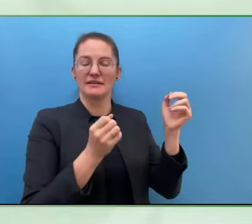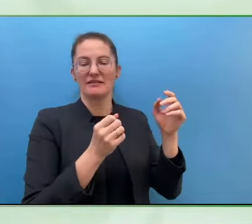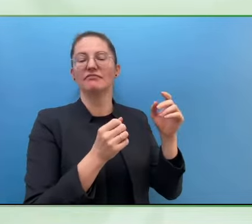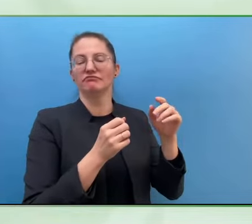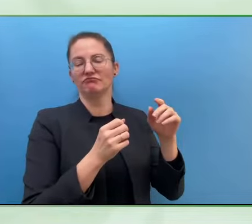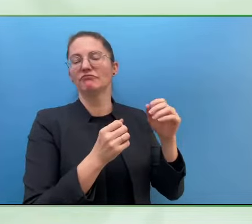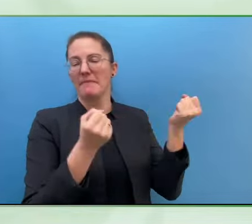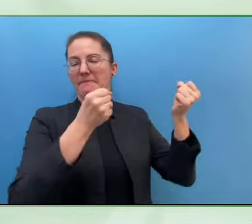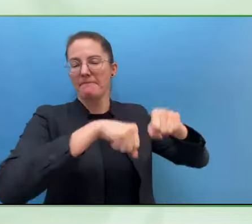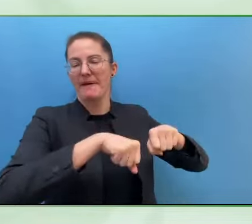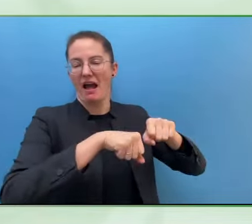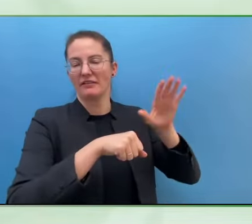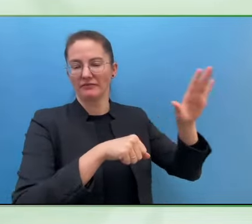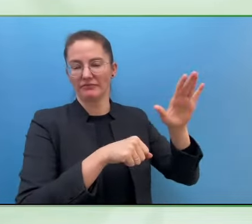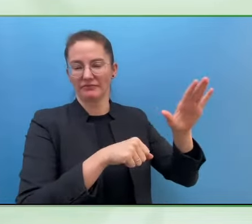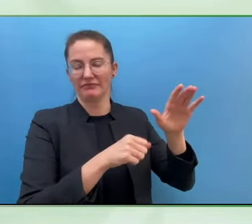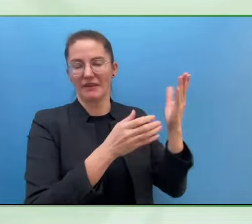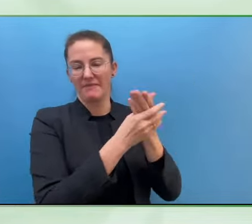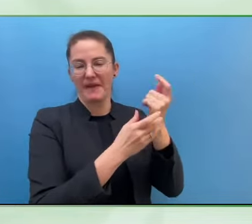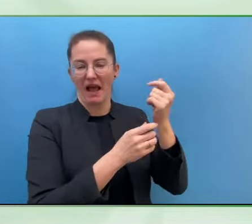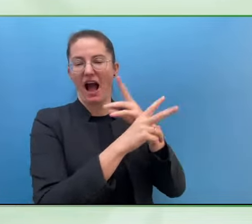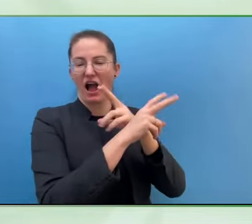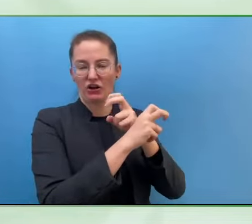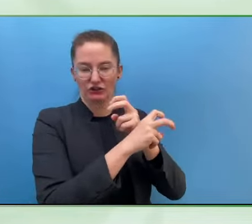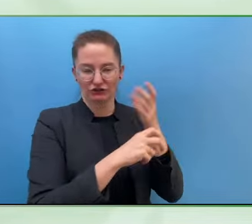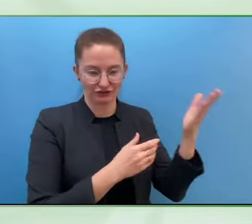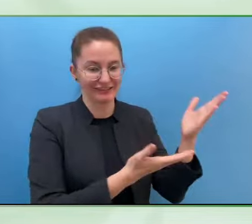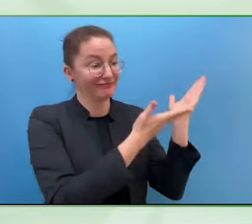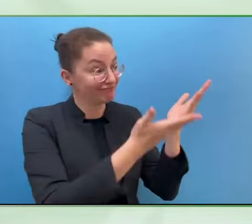That is for the basic description.